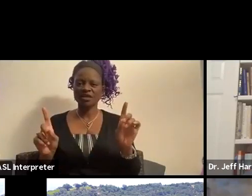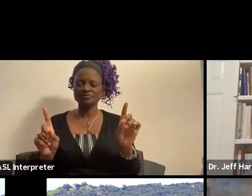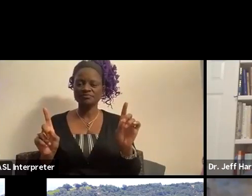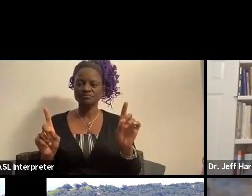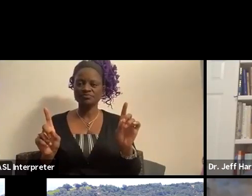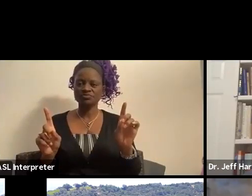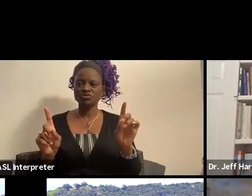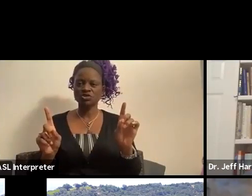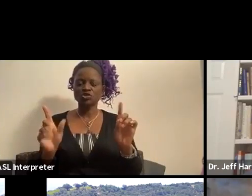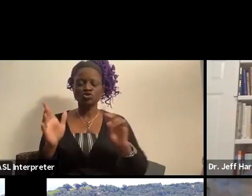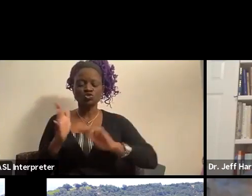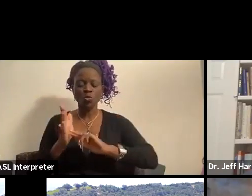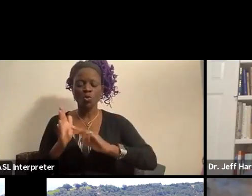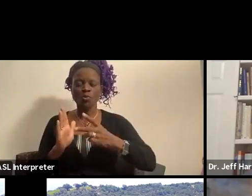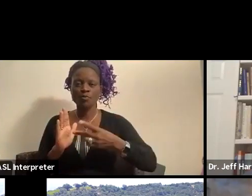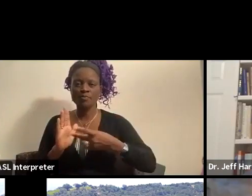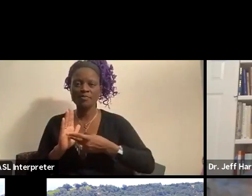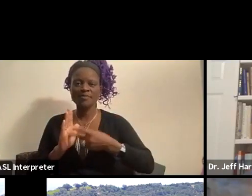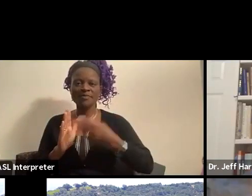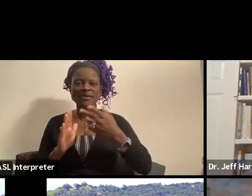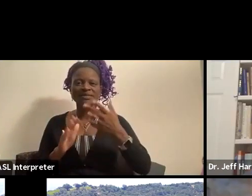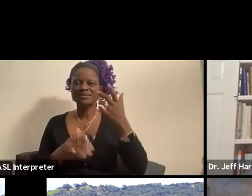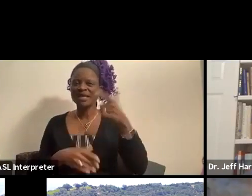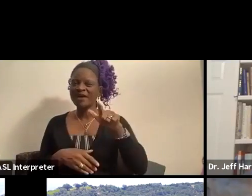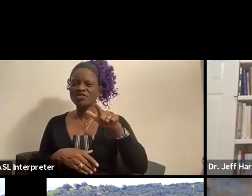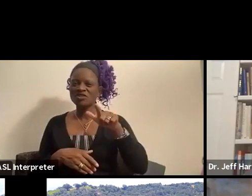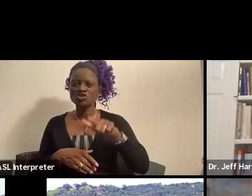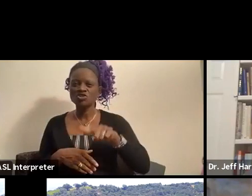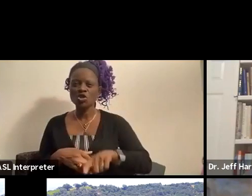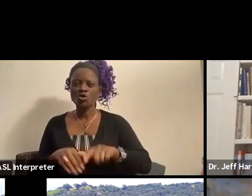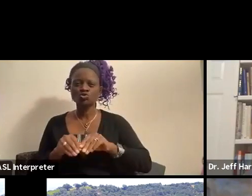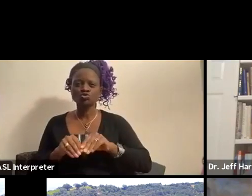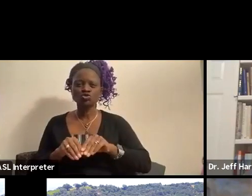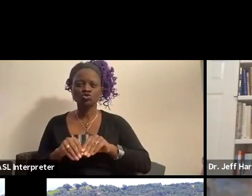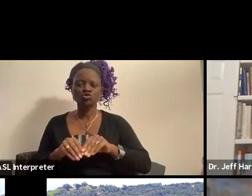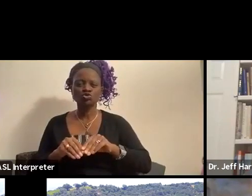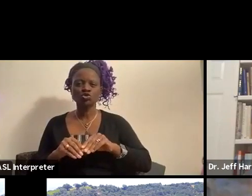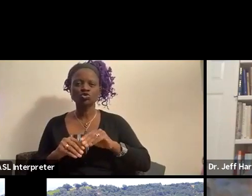session have very low transmission rates as it relates to to the situation.